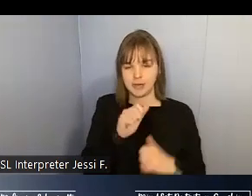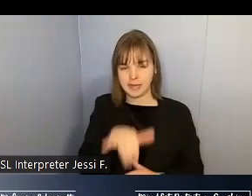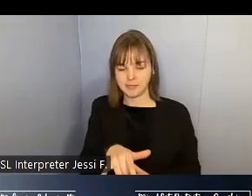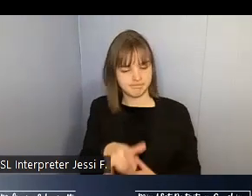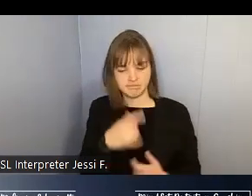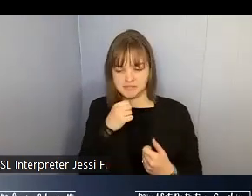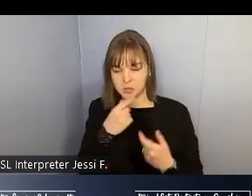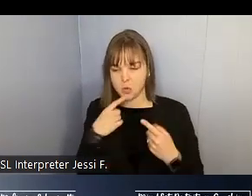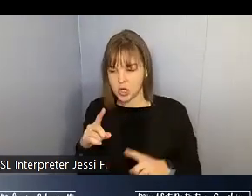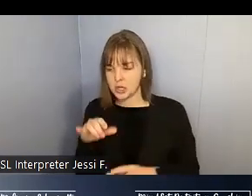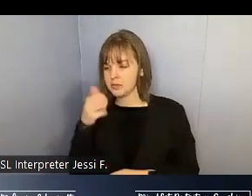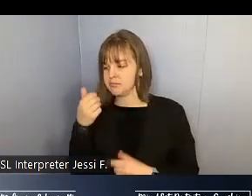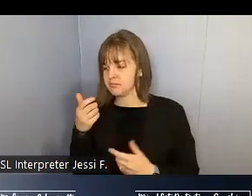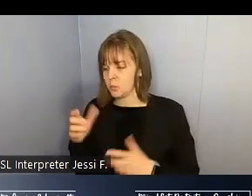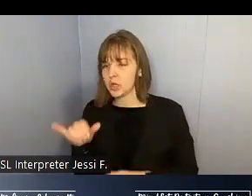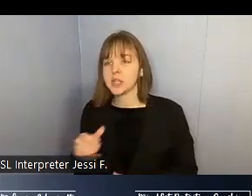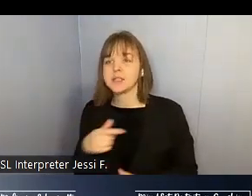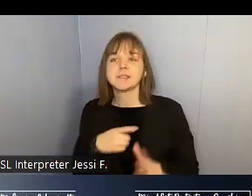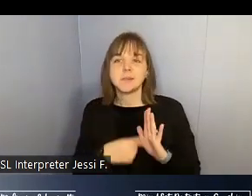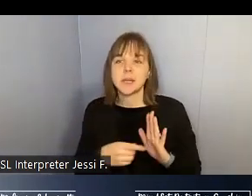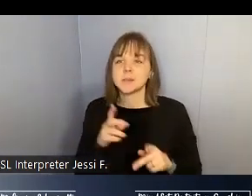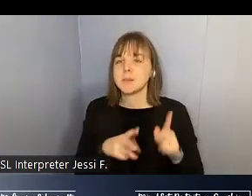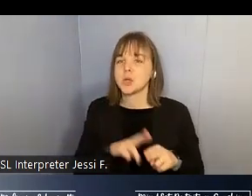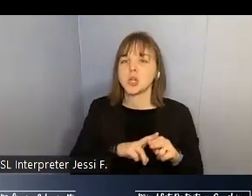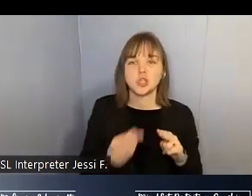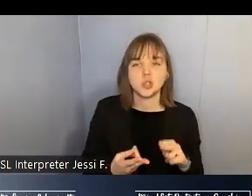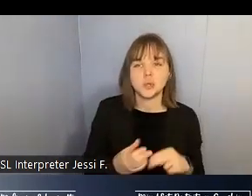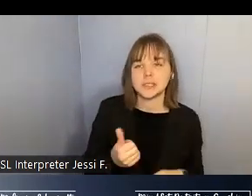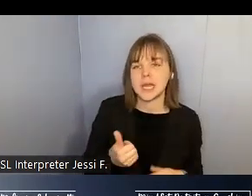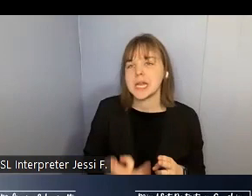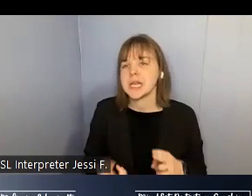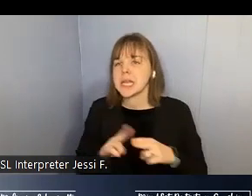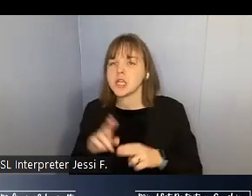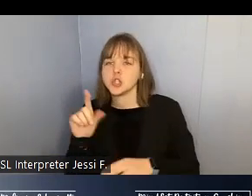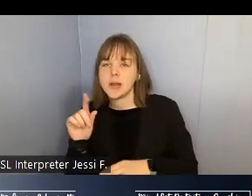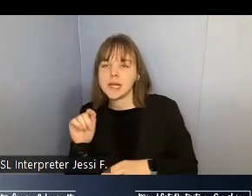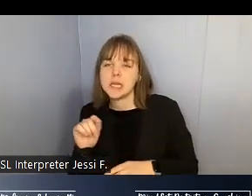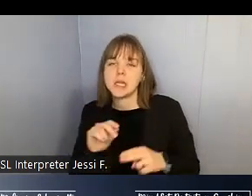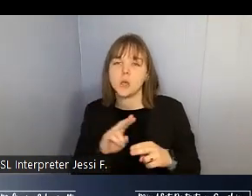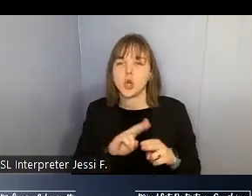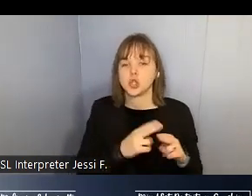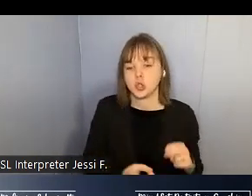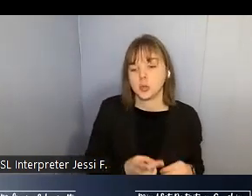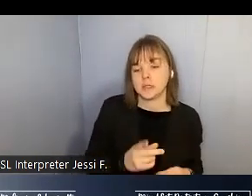yo-yo dieting-- lose 10, gain 20, lose 20, gain 25. And it also can lead to disordered eating as well